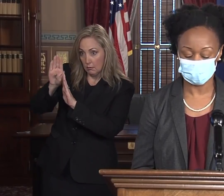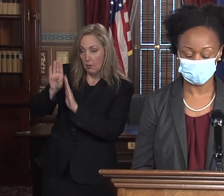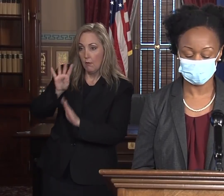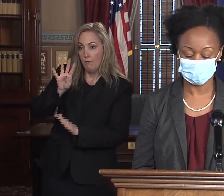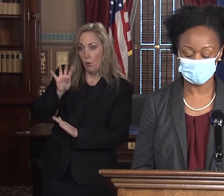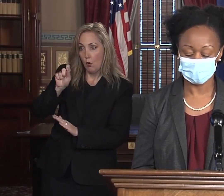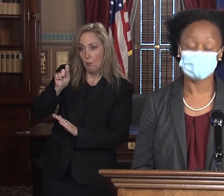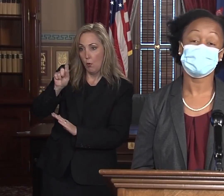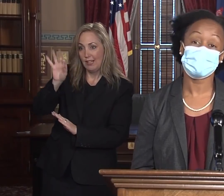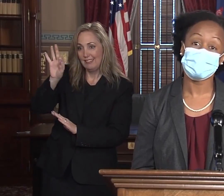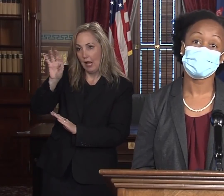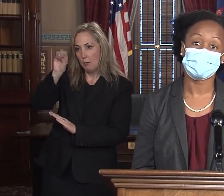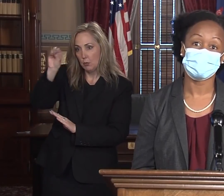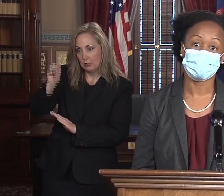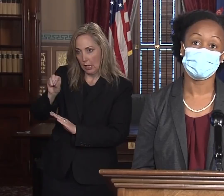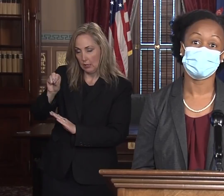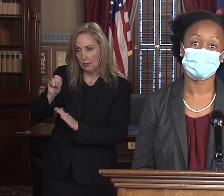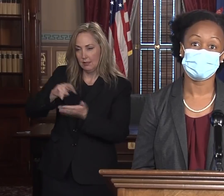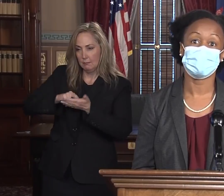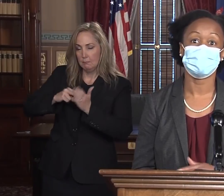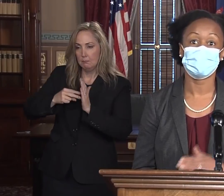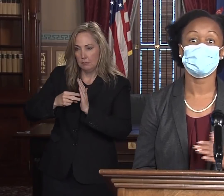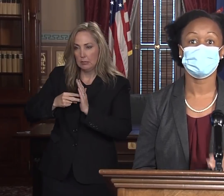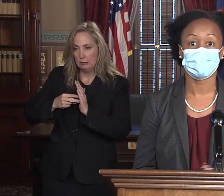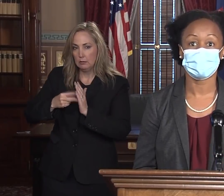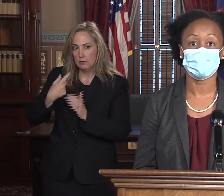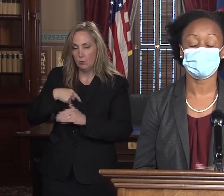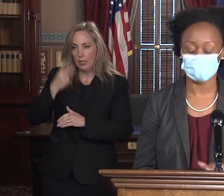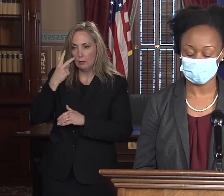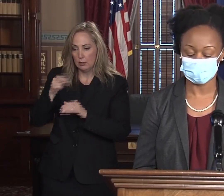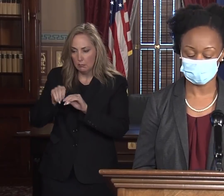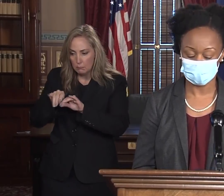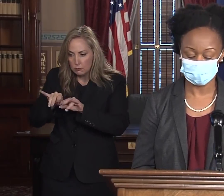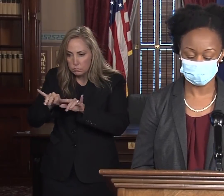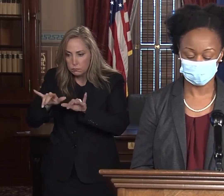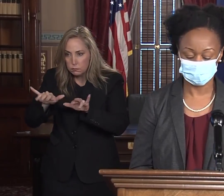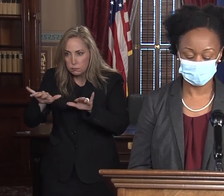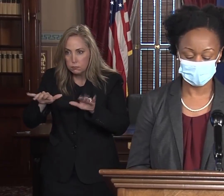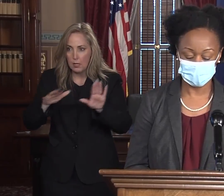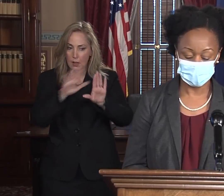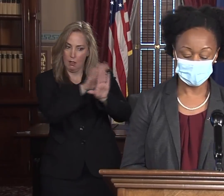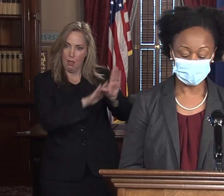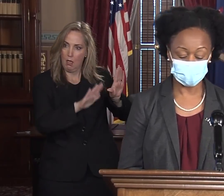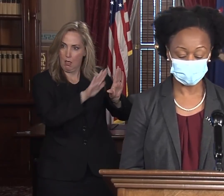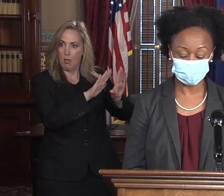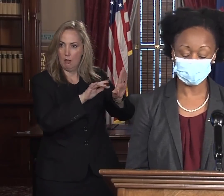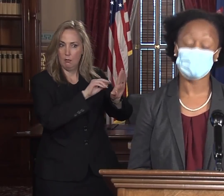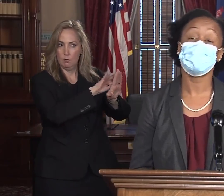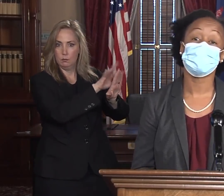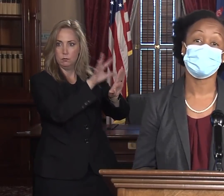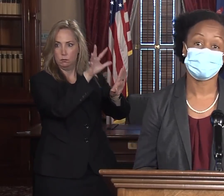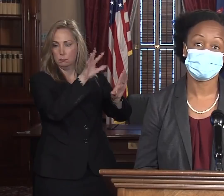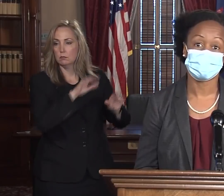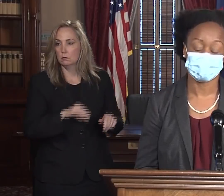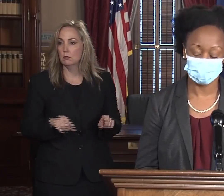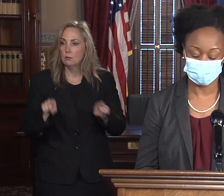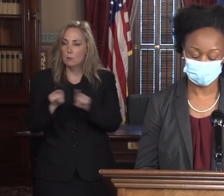UP. THAT RATE IS NOW 4.9%. THAT'S AN INDICATION THAT WE ARE